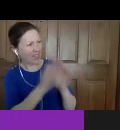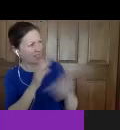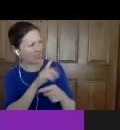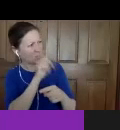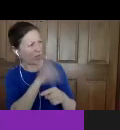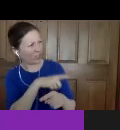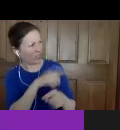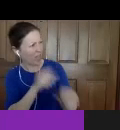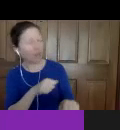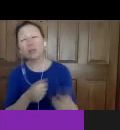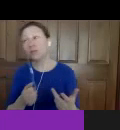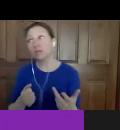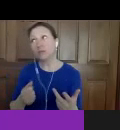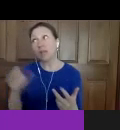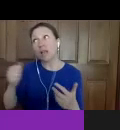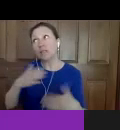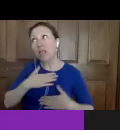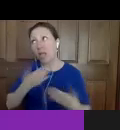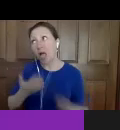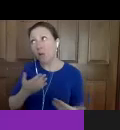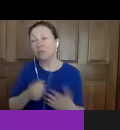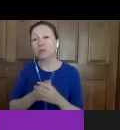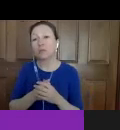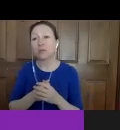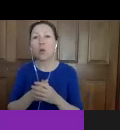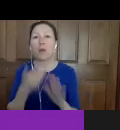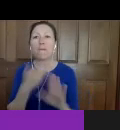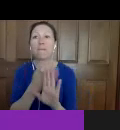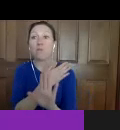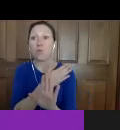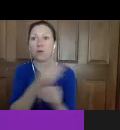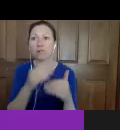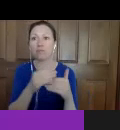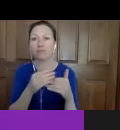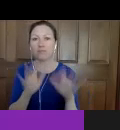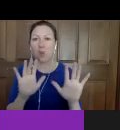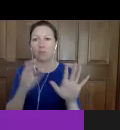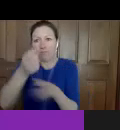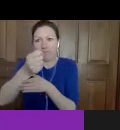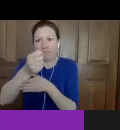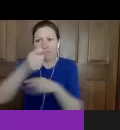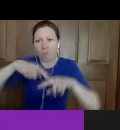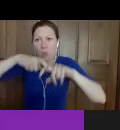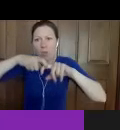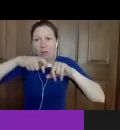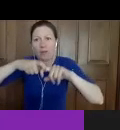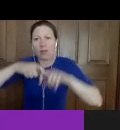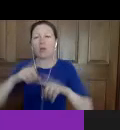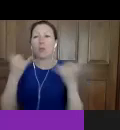I want to do a quick poll of our audience, if I can find how to do that, here we go.